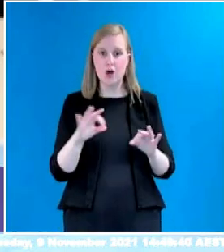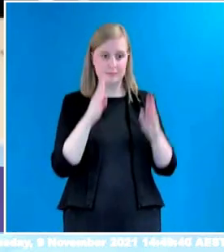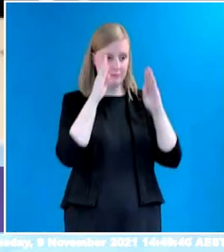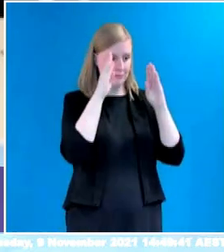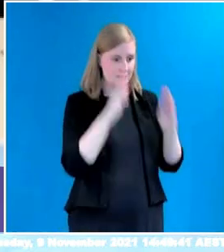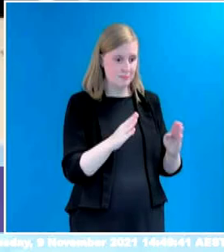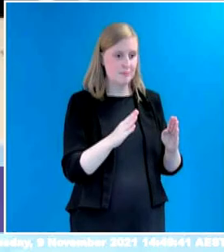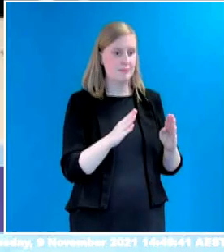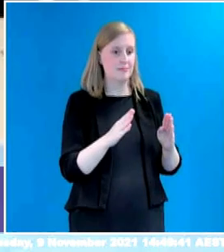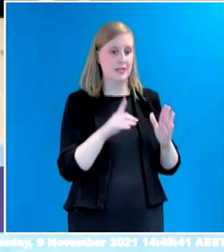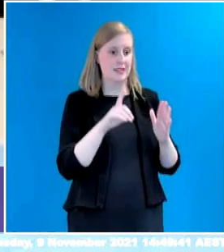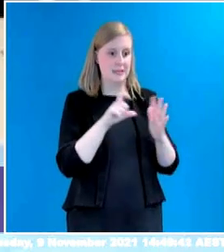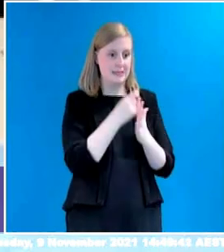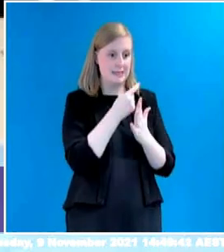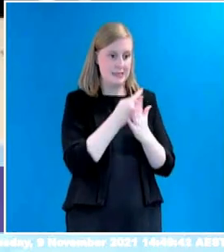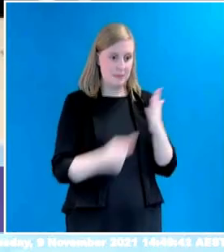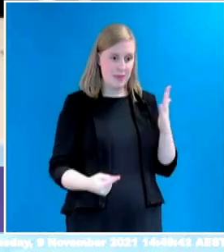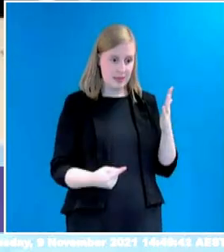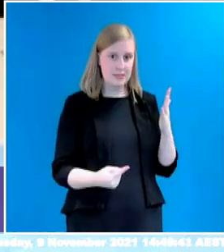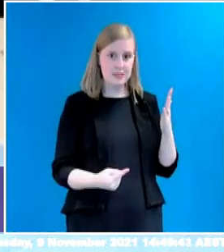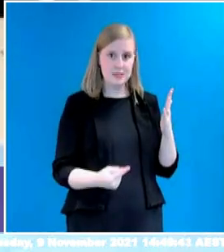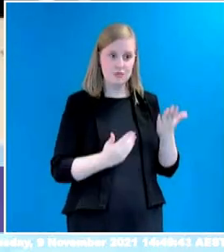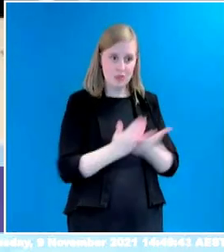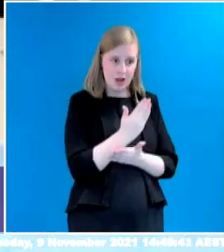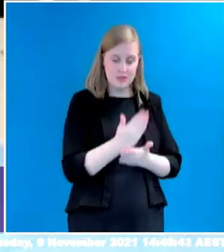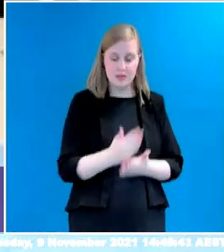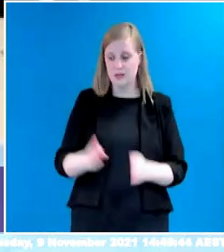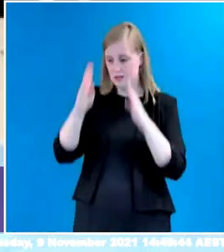provisions in some of the more traditional rights.